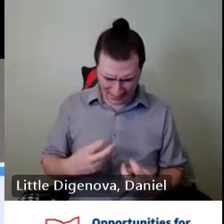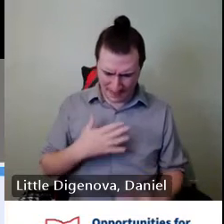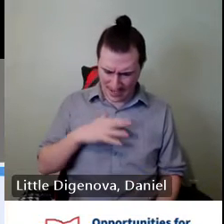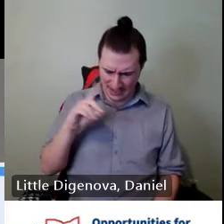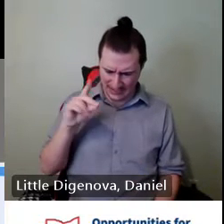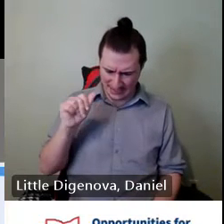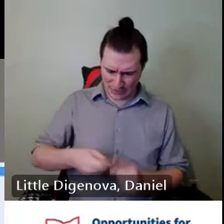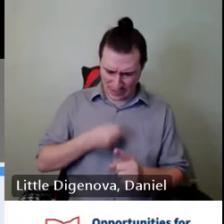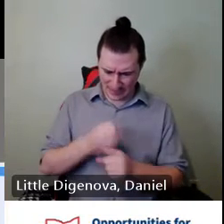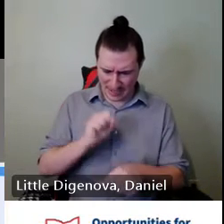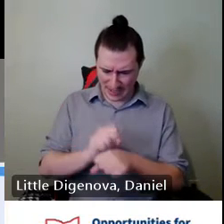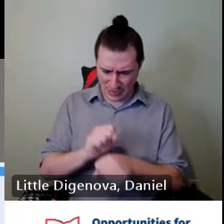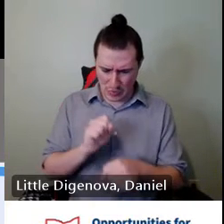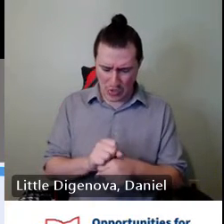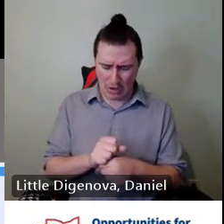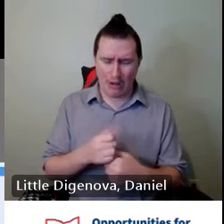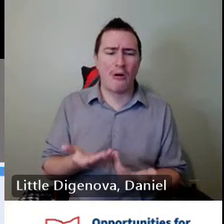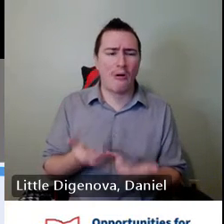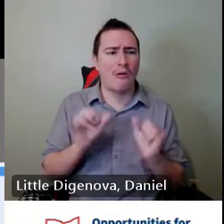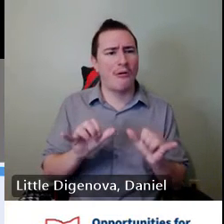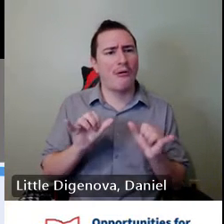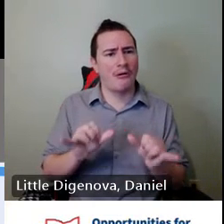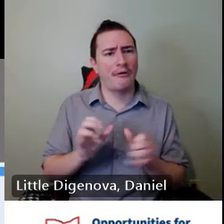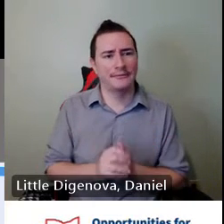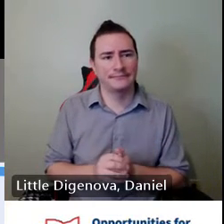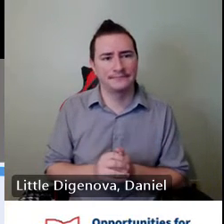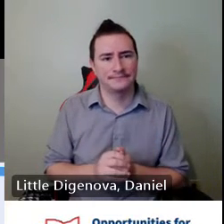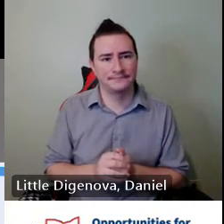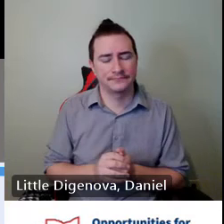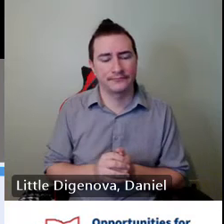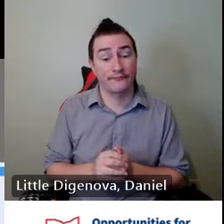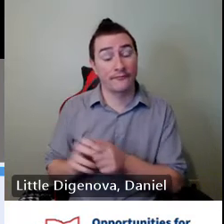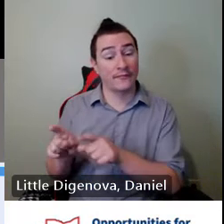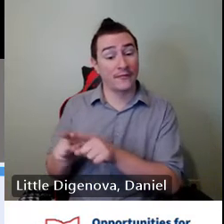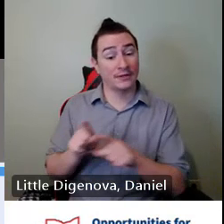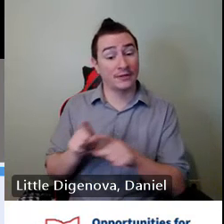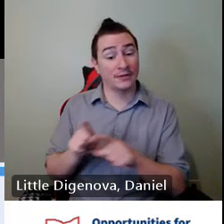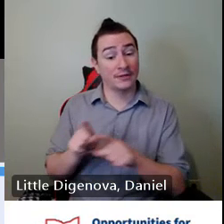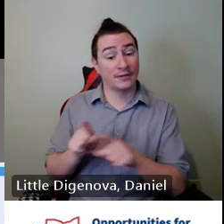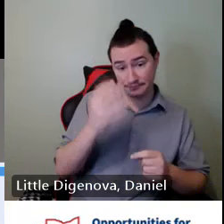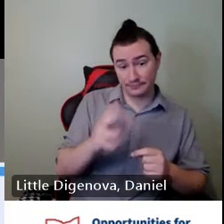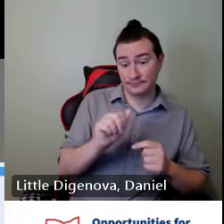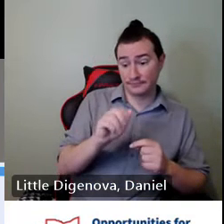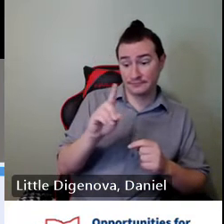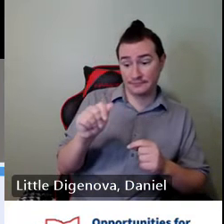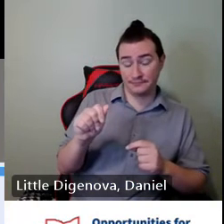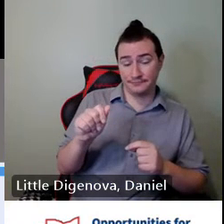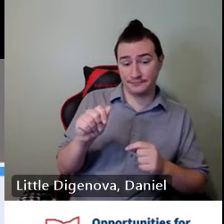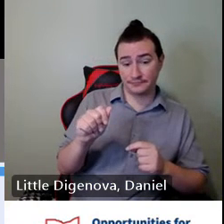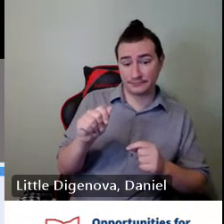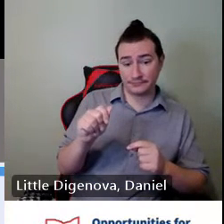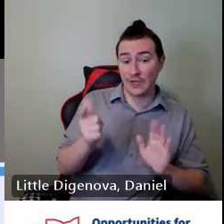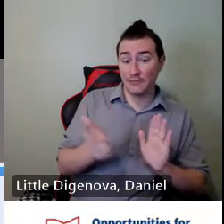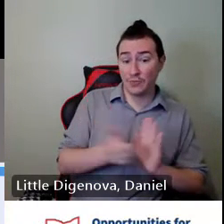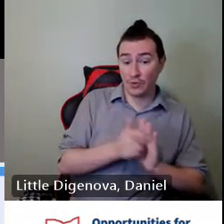Julie, it's also helpful to know the ADA does not prohibit employers from creating productivity expectations,